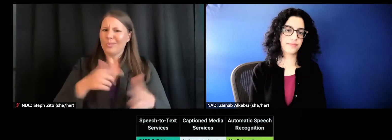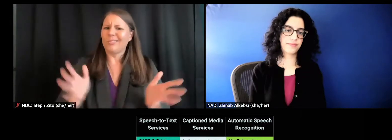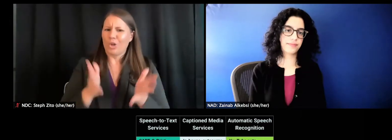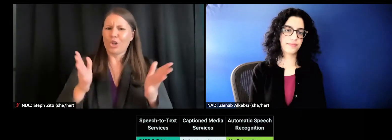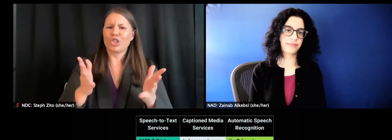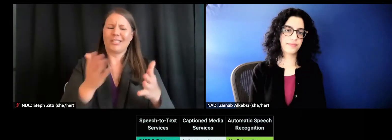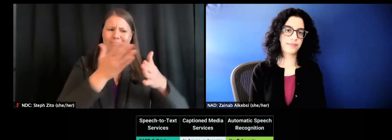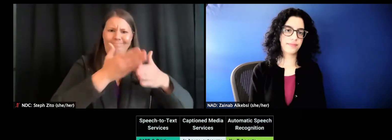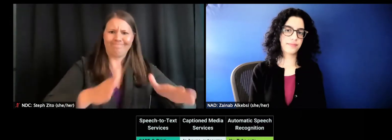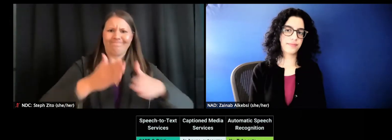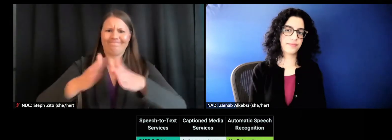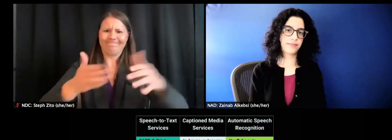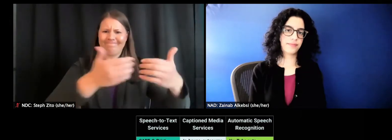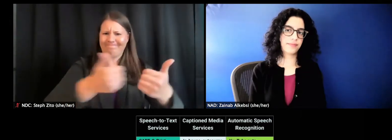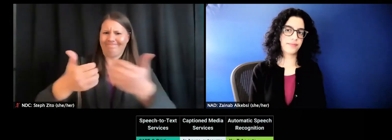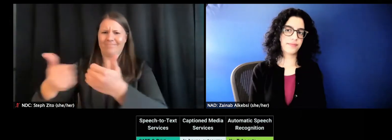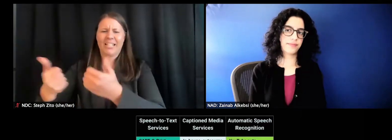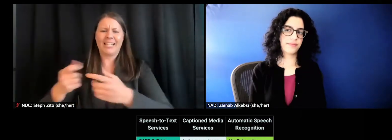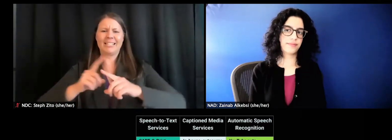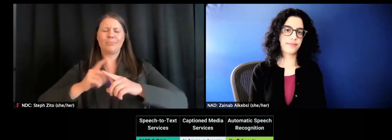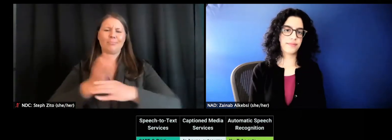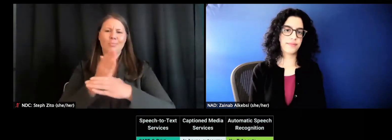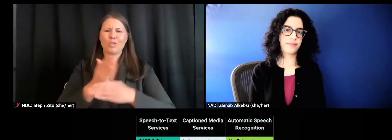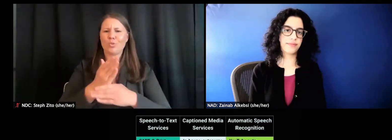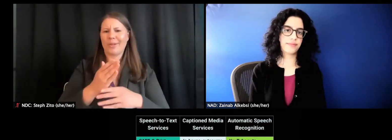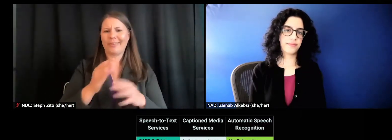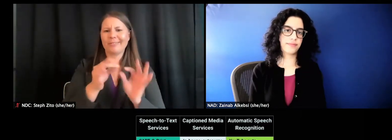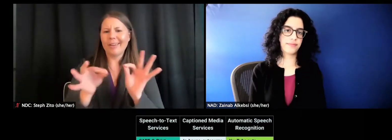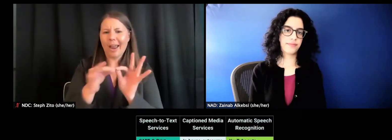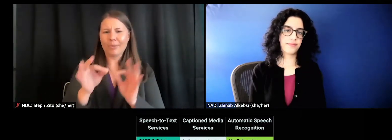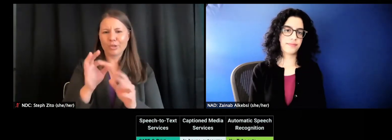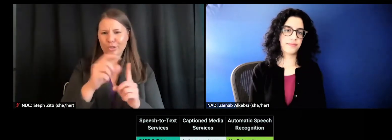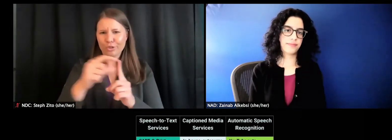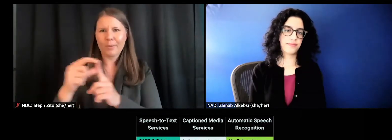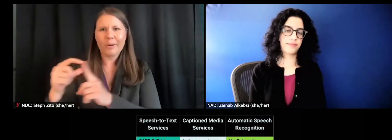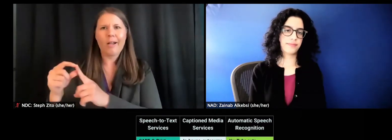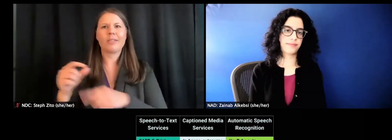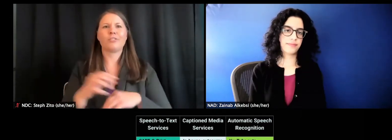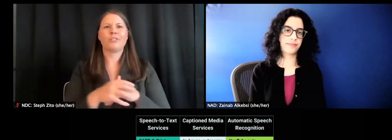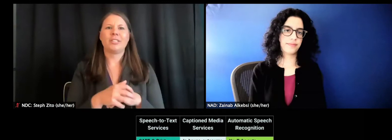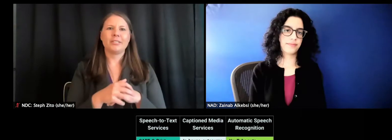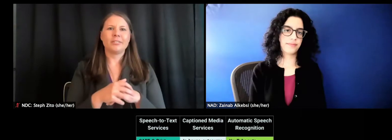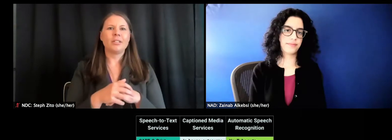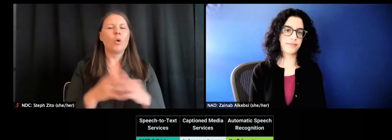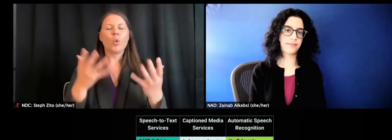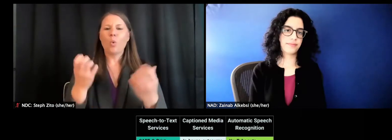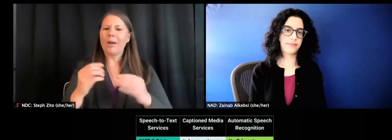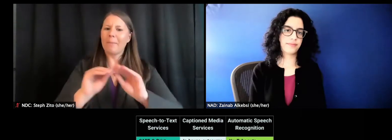We encourage differentiating between the terms.